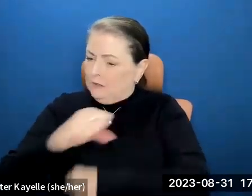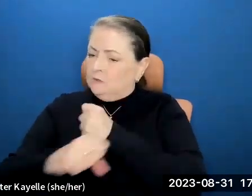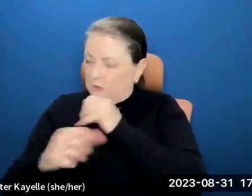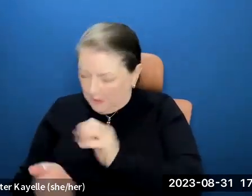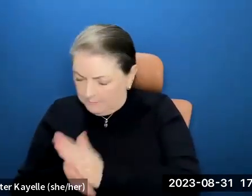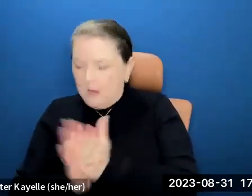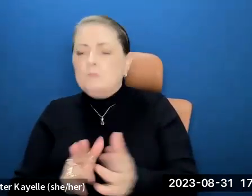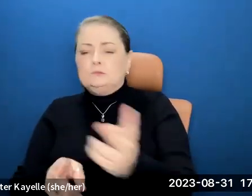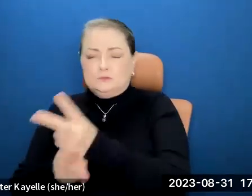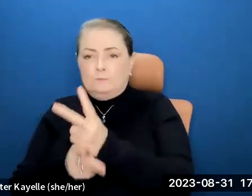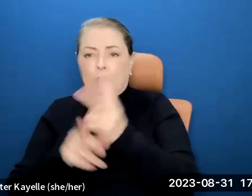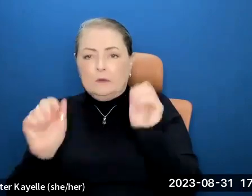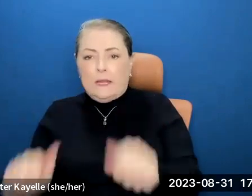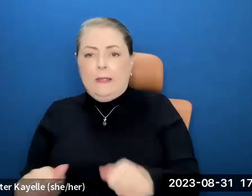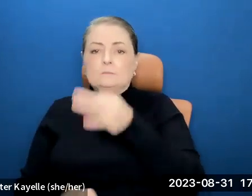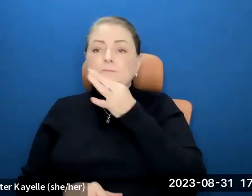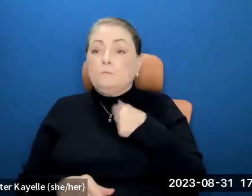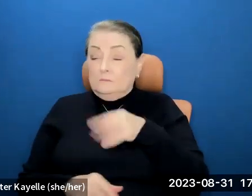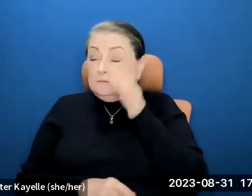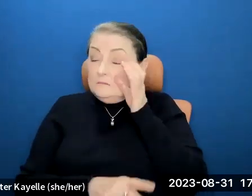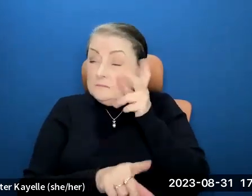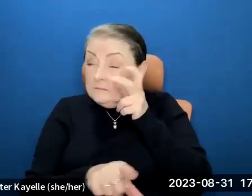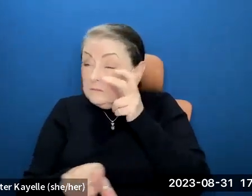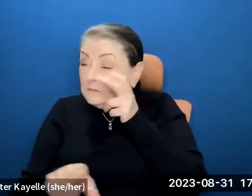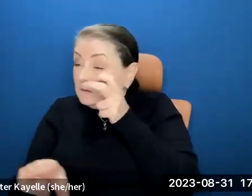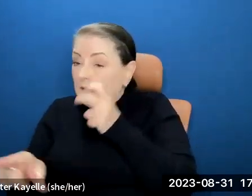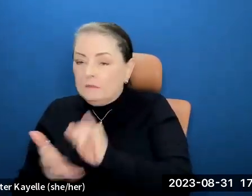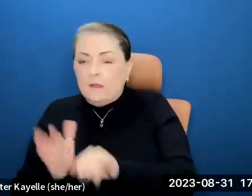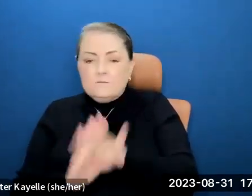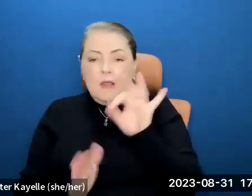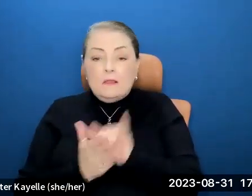supervisor we heard during the listening sessions that finding approved supervisors